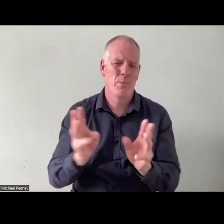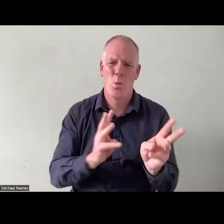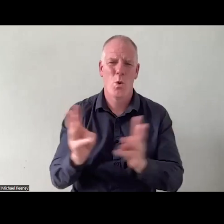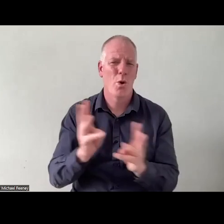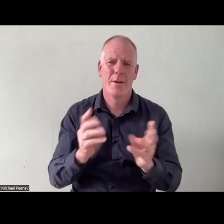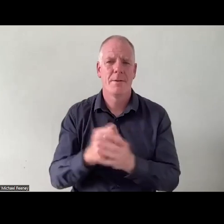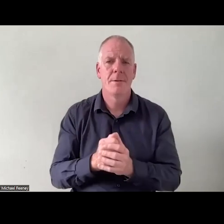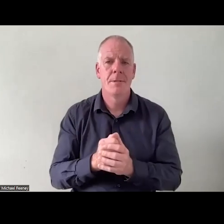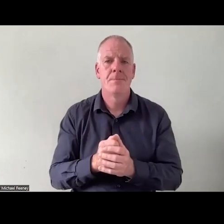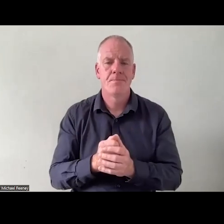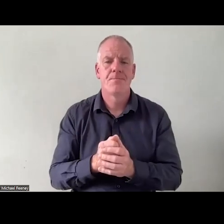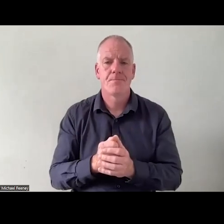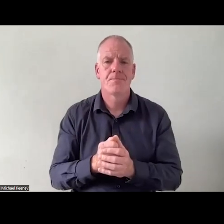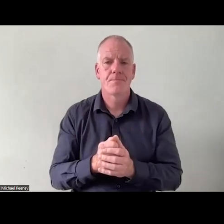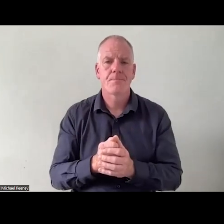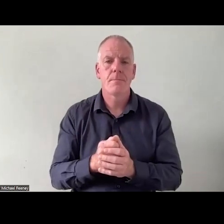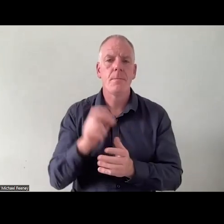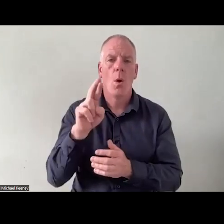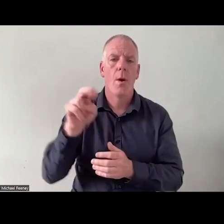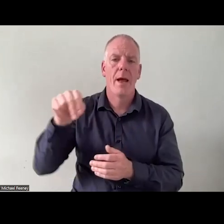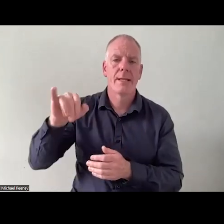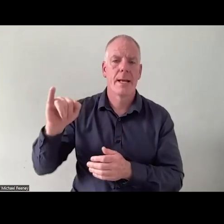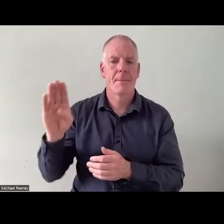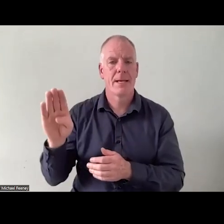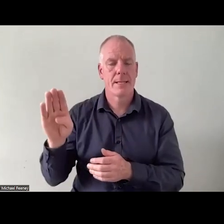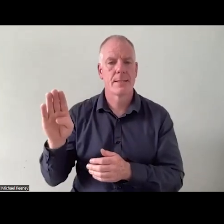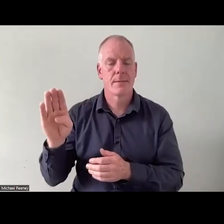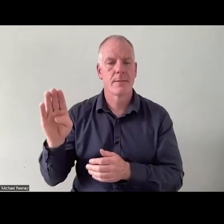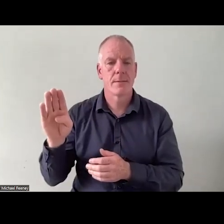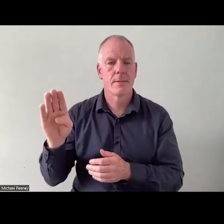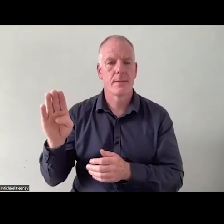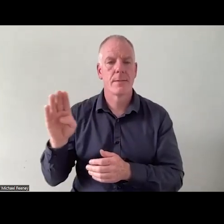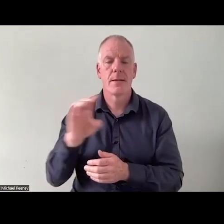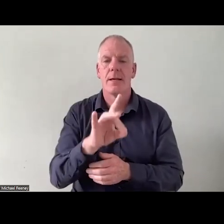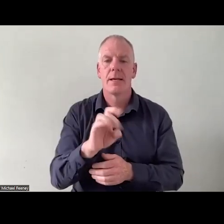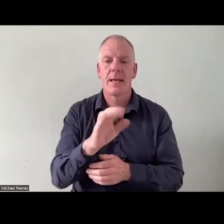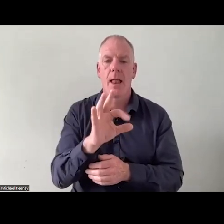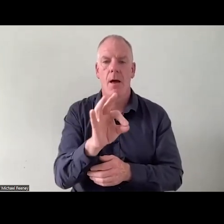So, the RNIB put Kellogg's in contact with NaviLens,